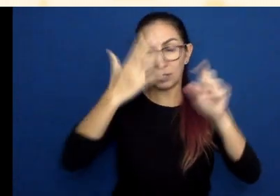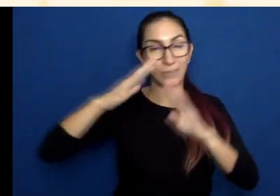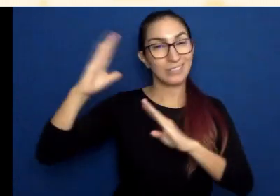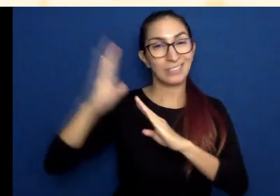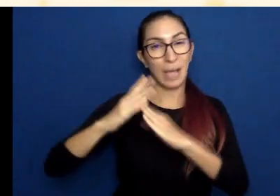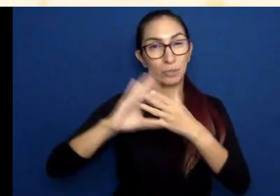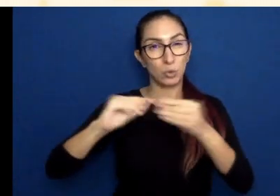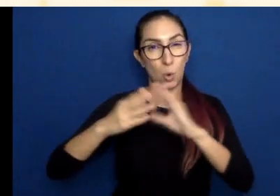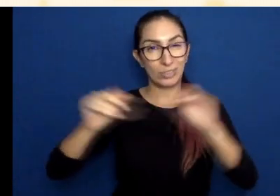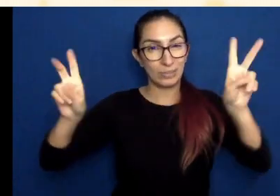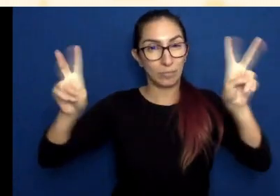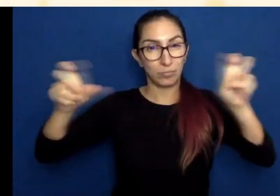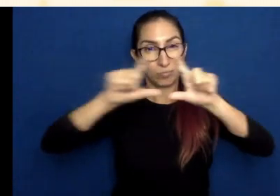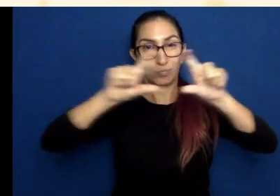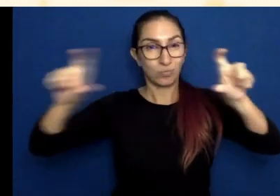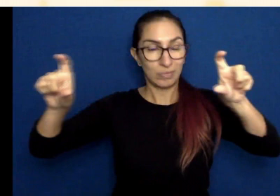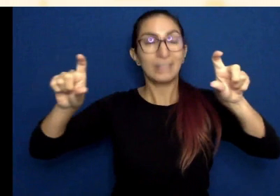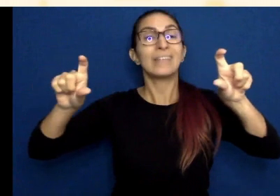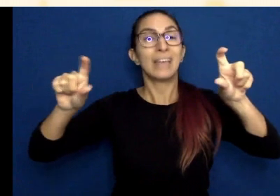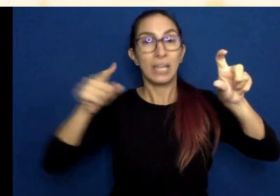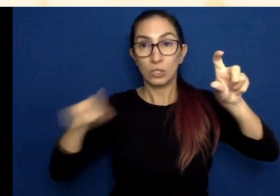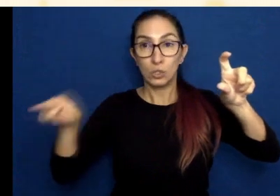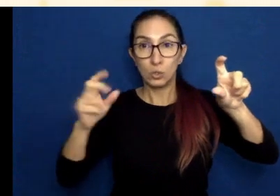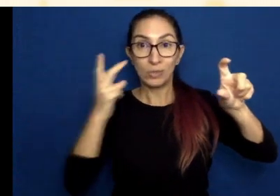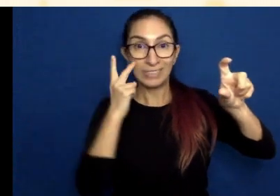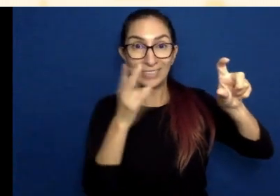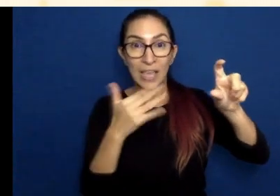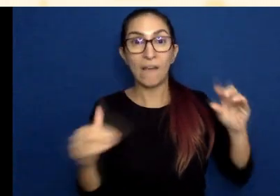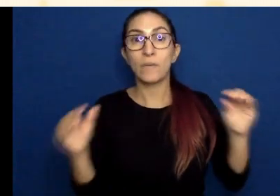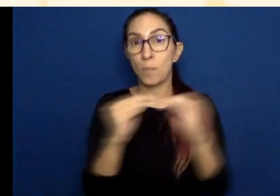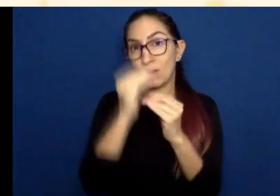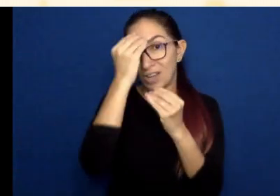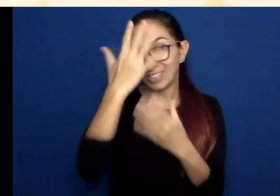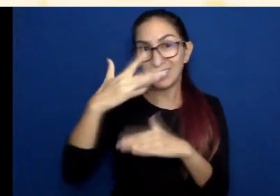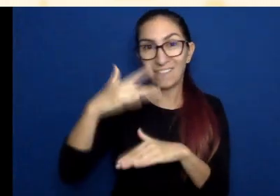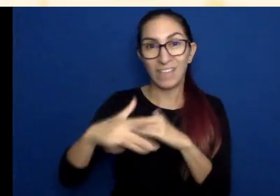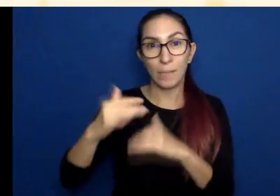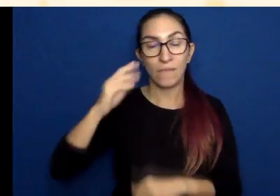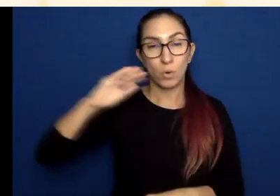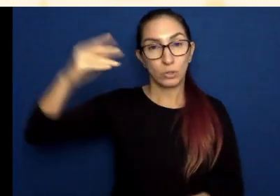You can see that there is more content available on swipe because the images are cut off.